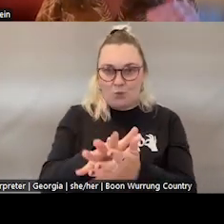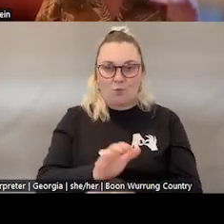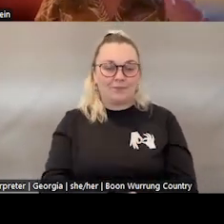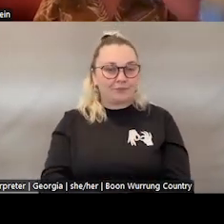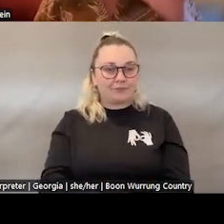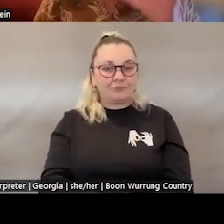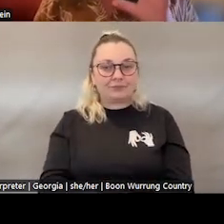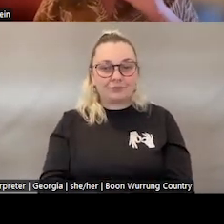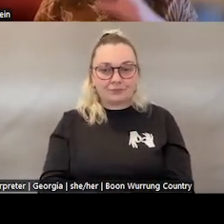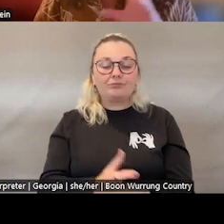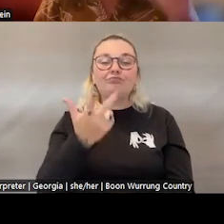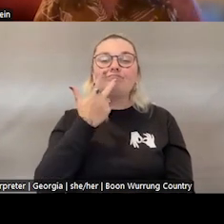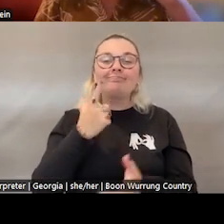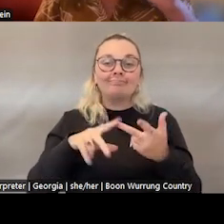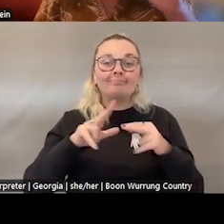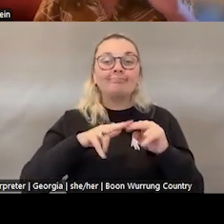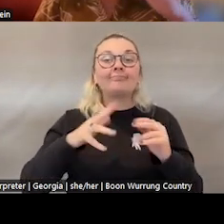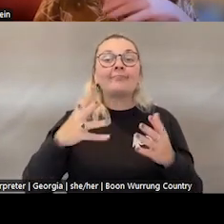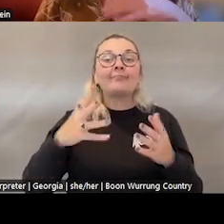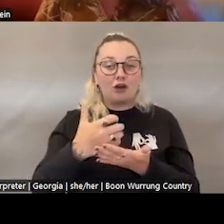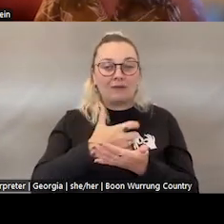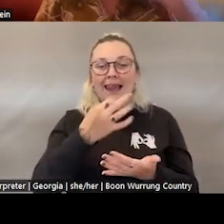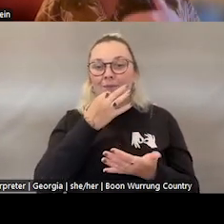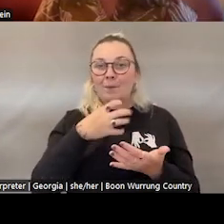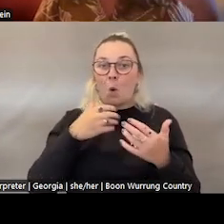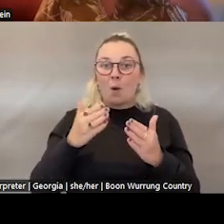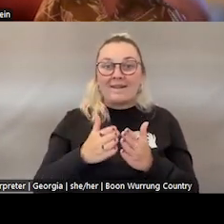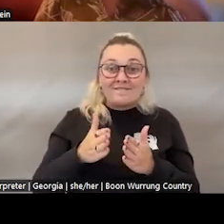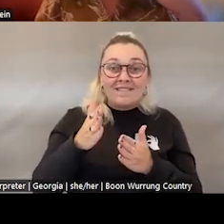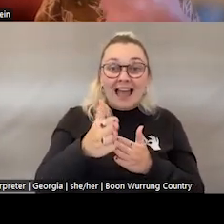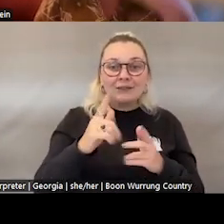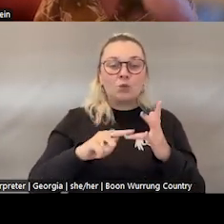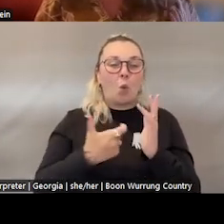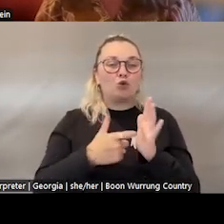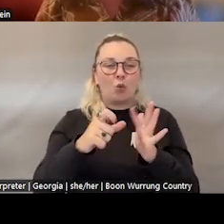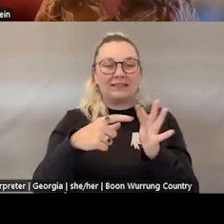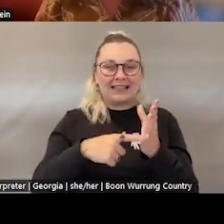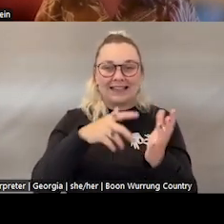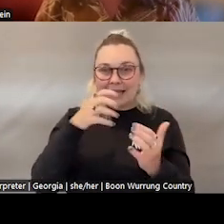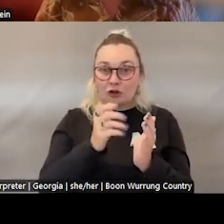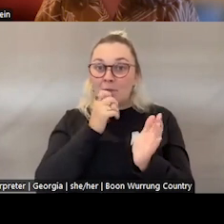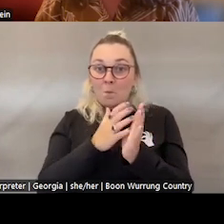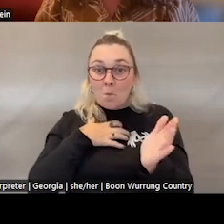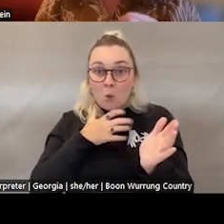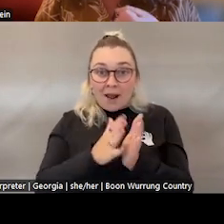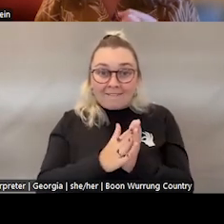If your fundraising is slightly more advanced or your data collection is slightly more advanced,